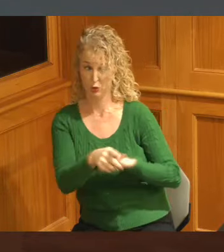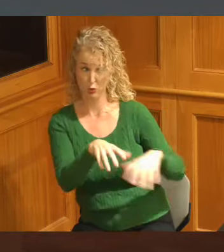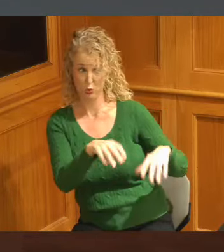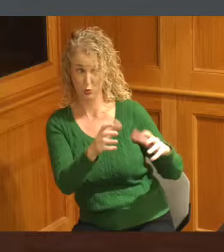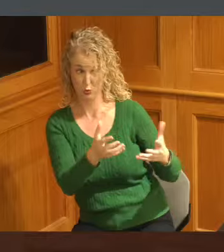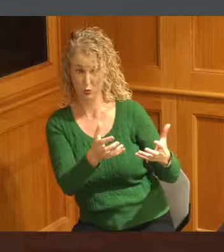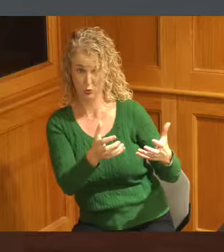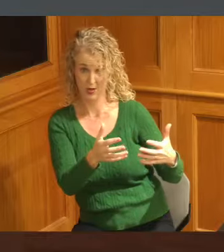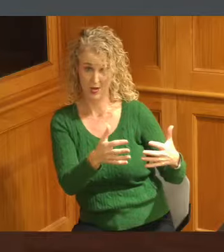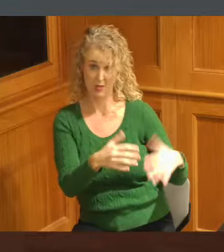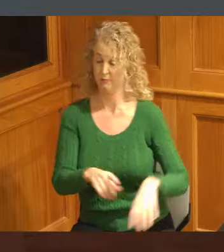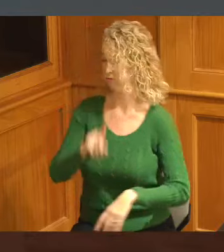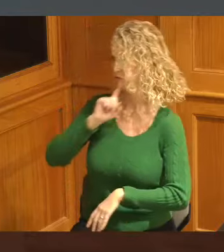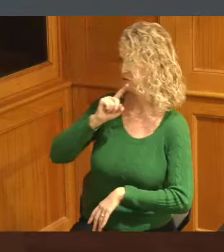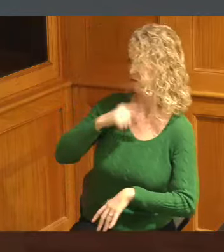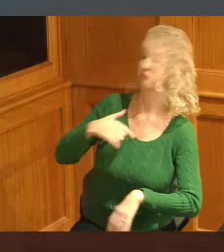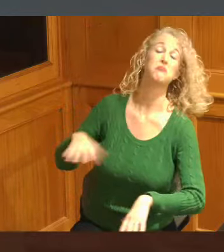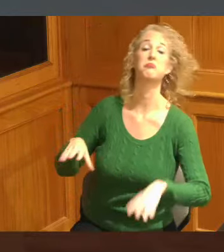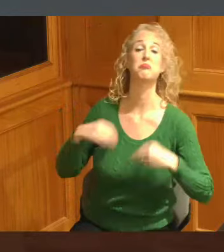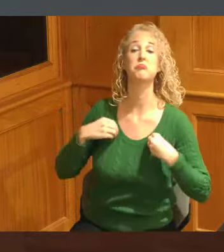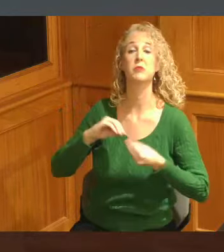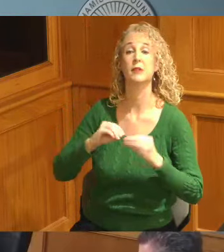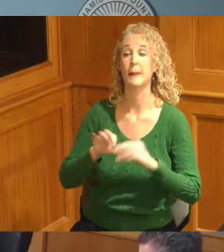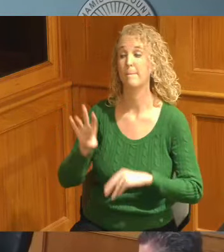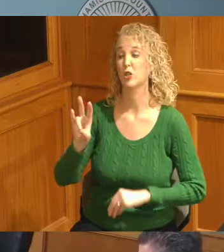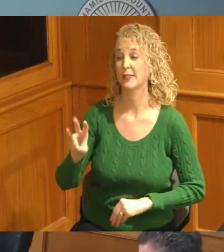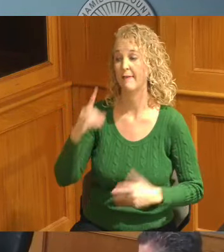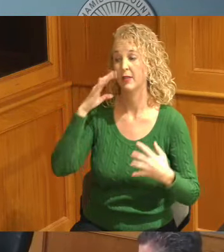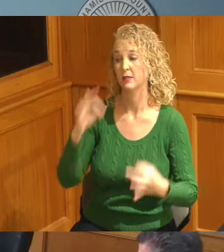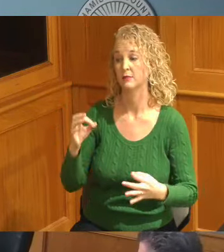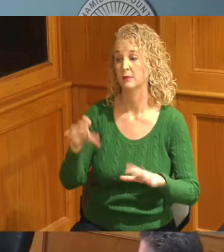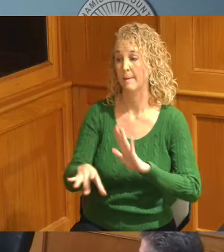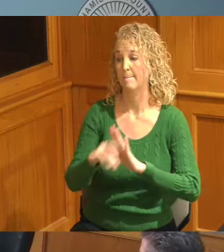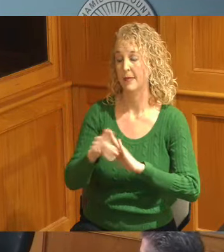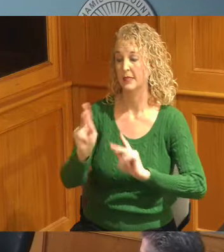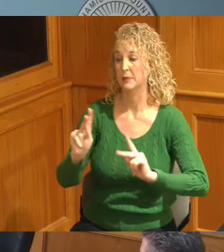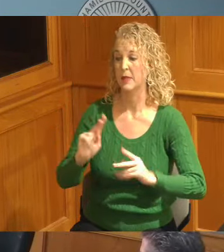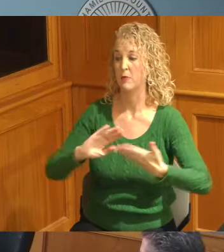you wanted. so, bye. Number seven is a resolution appointing members to the community development